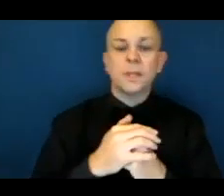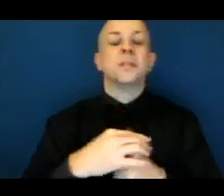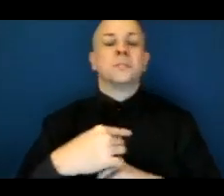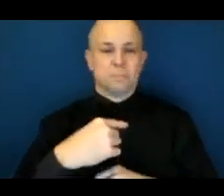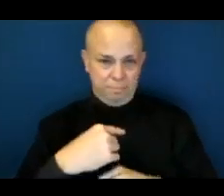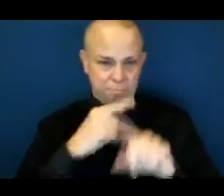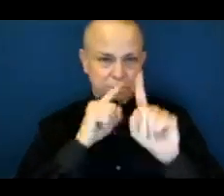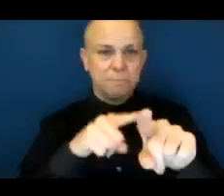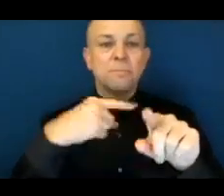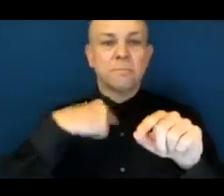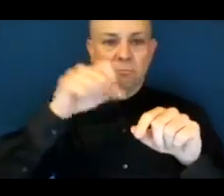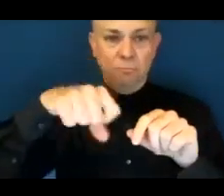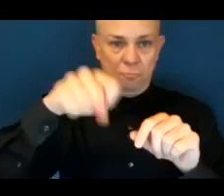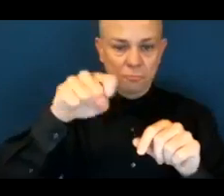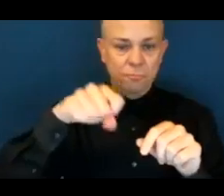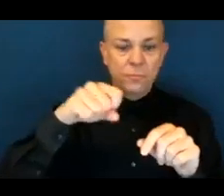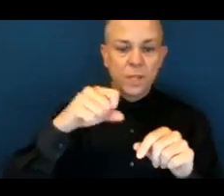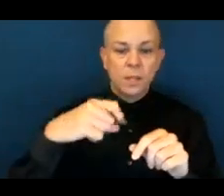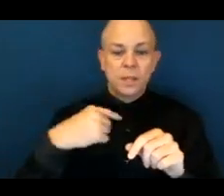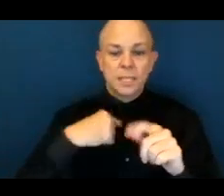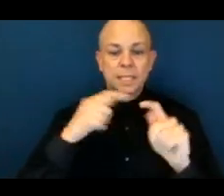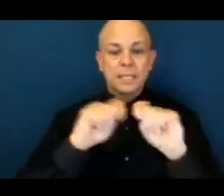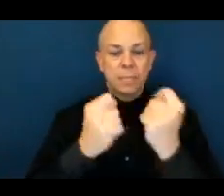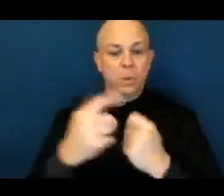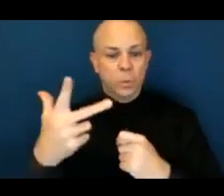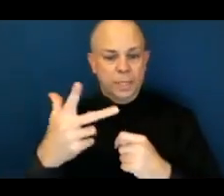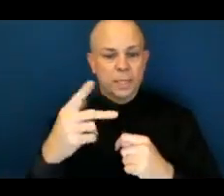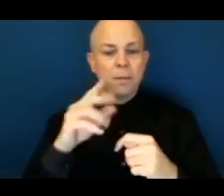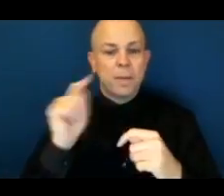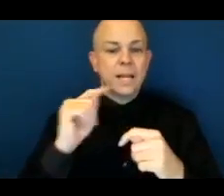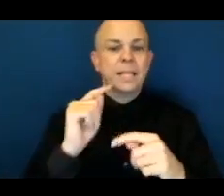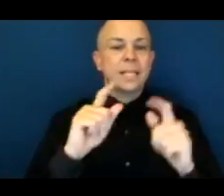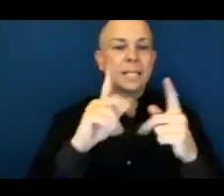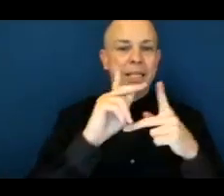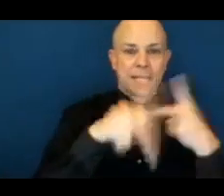there are two uh interagency type one incident management teams we're one of